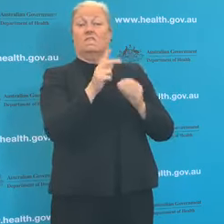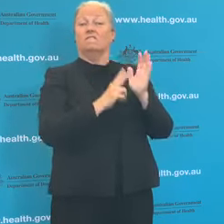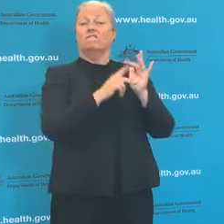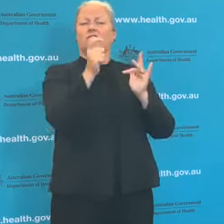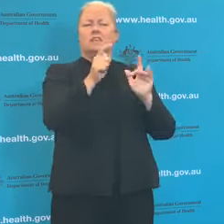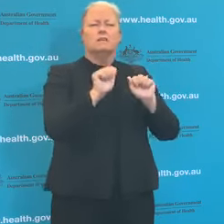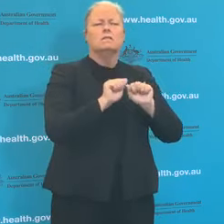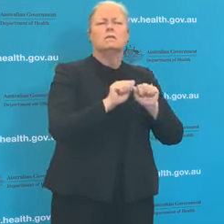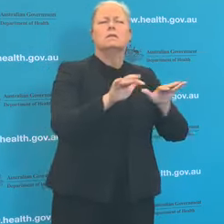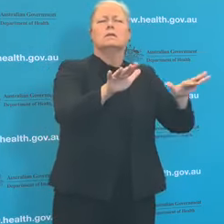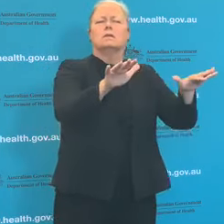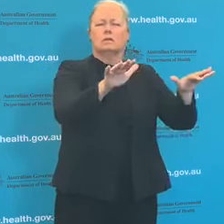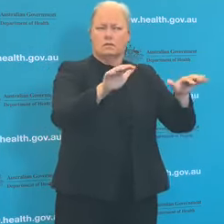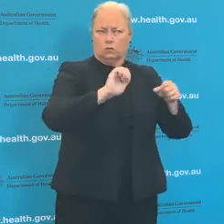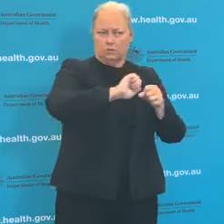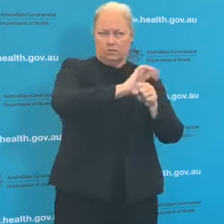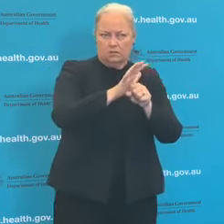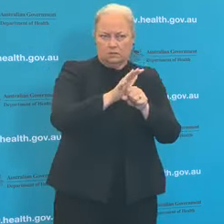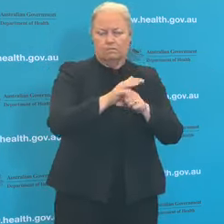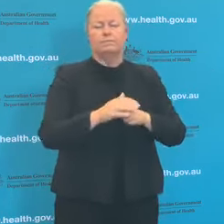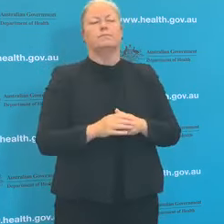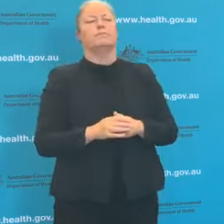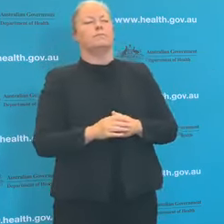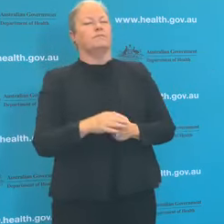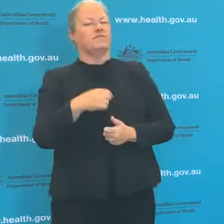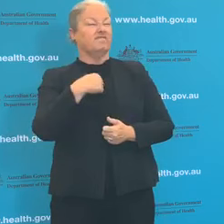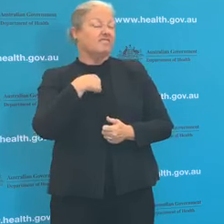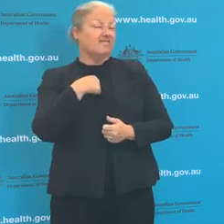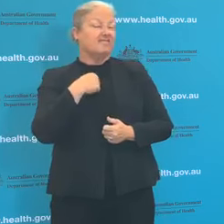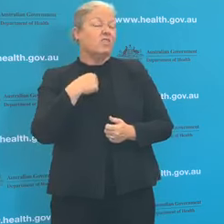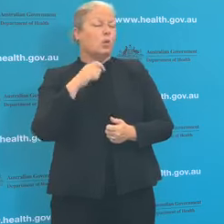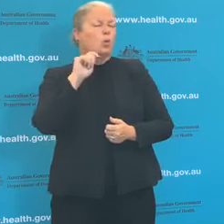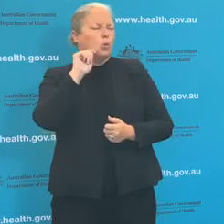these are the sort of things we are likely to keep seeing over coming months,